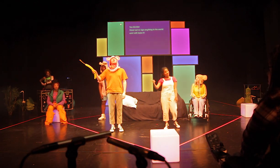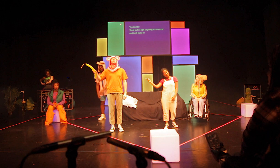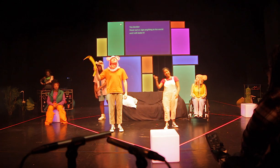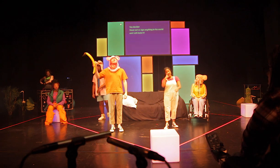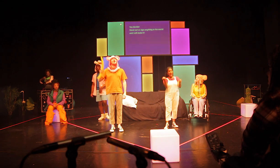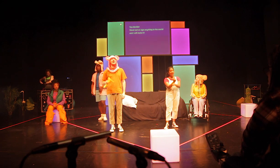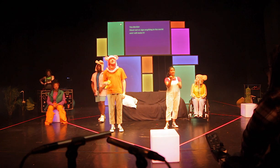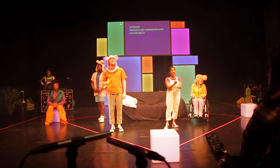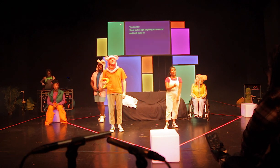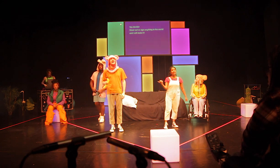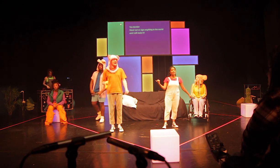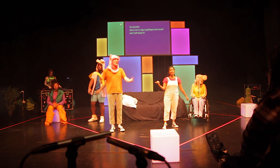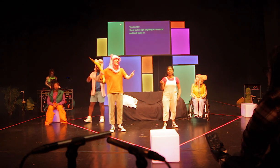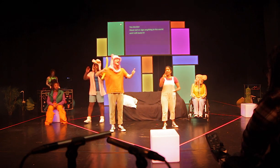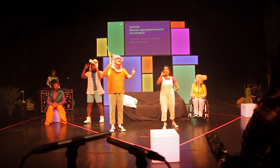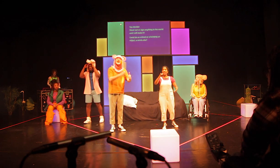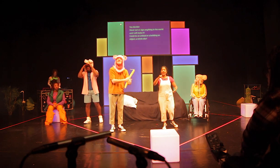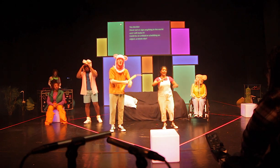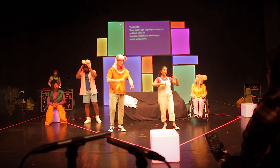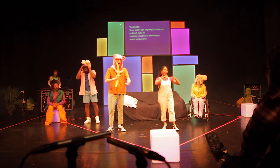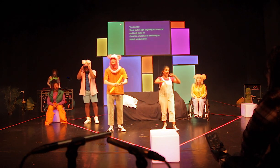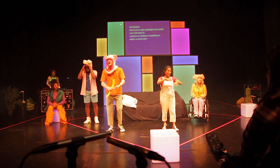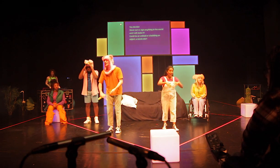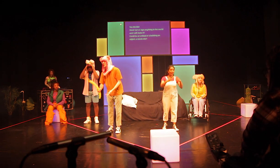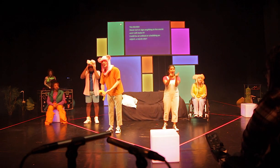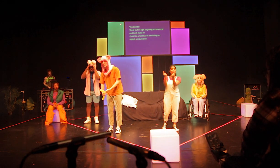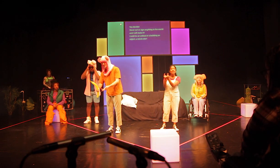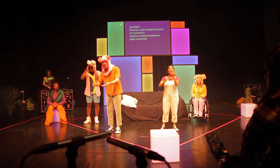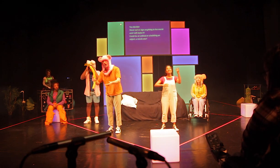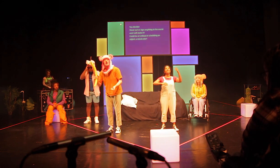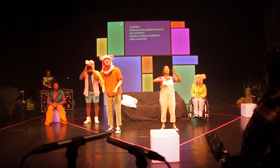and I'll make it for you. It could be an animal, or an object, or a building, or a